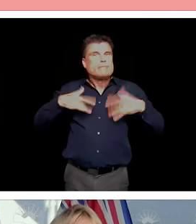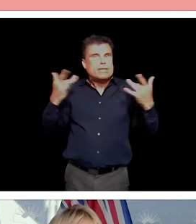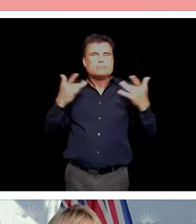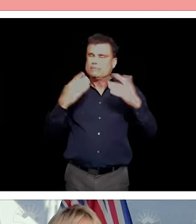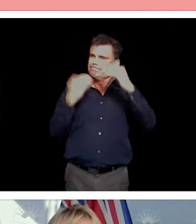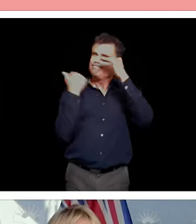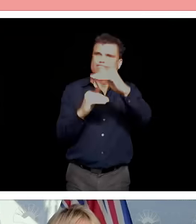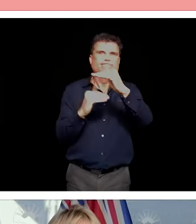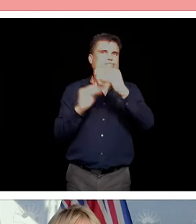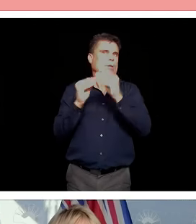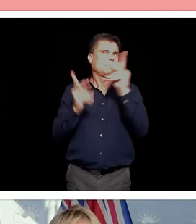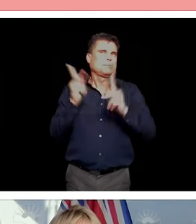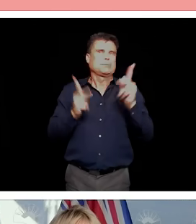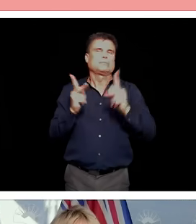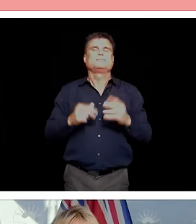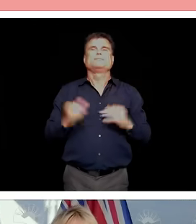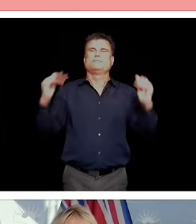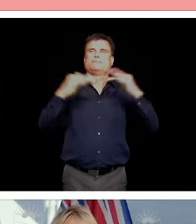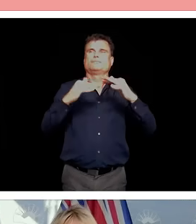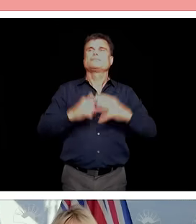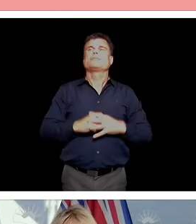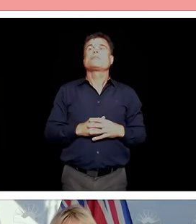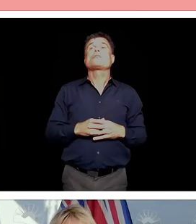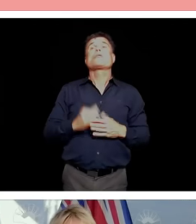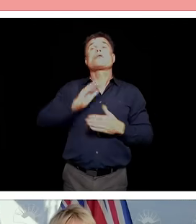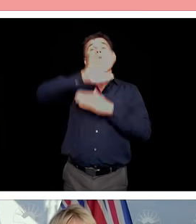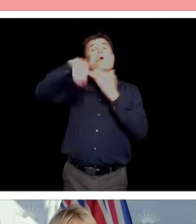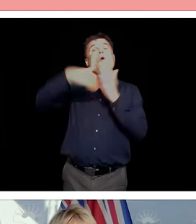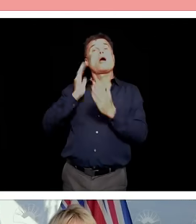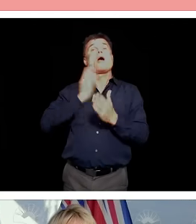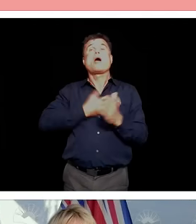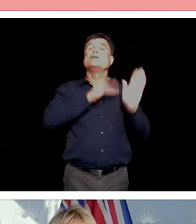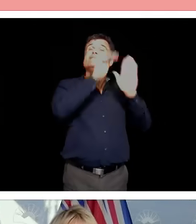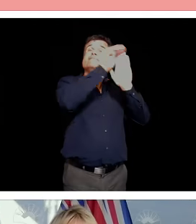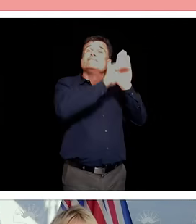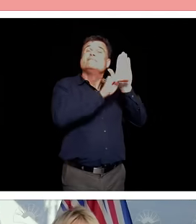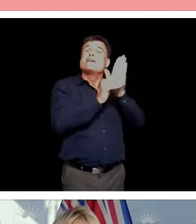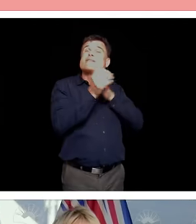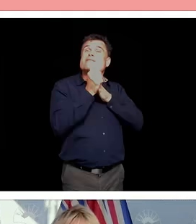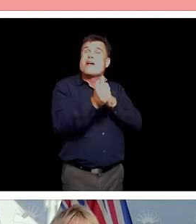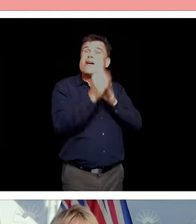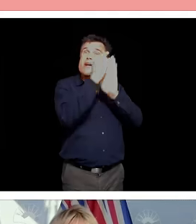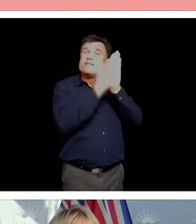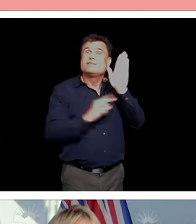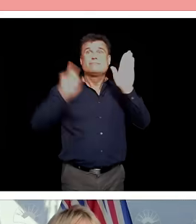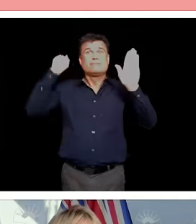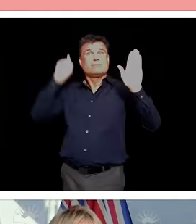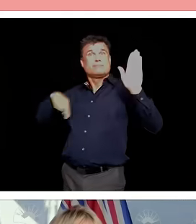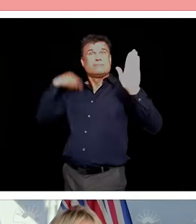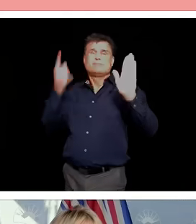are linked to known exposure events in our local area. We have some more information now that I